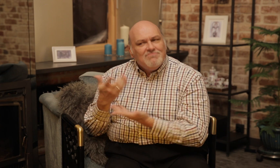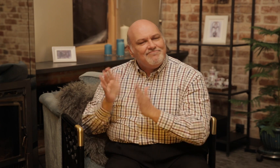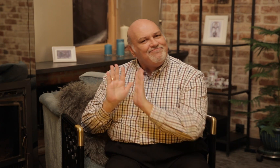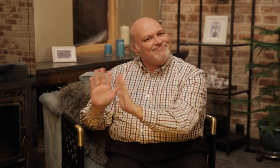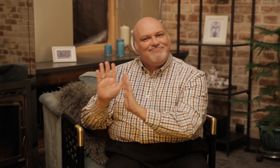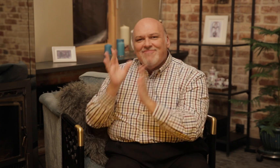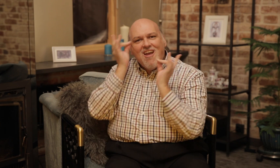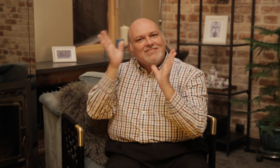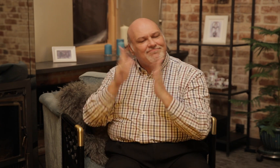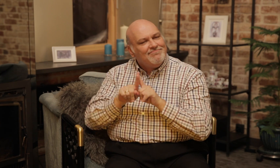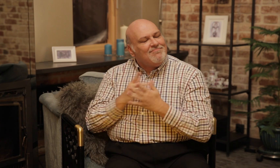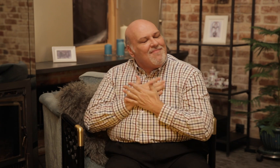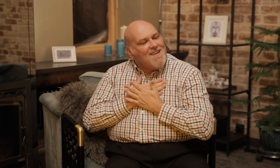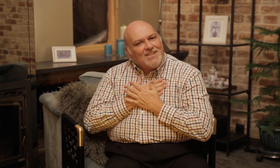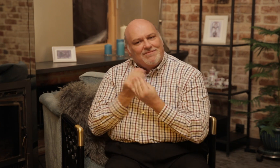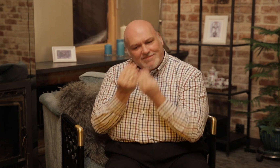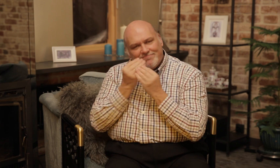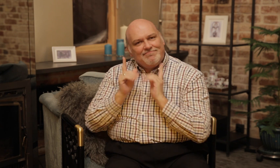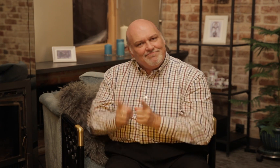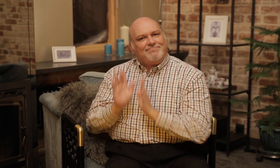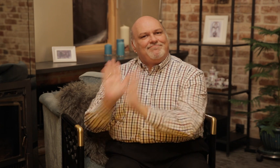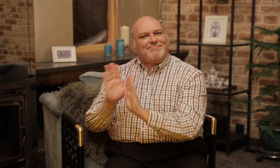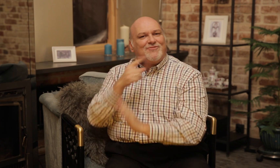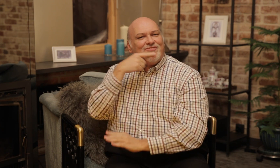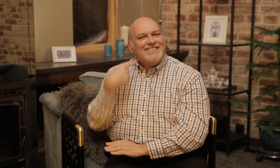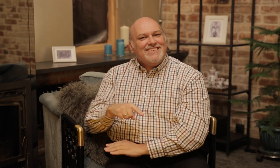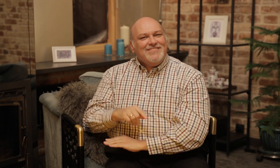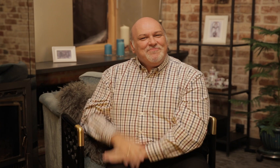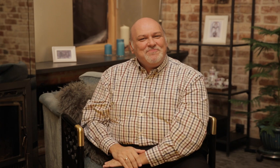It is their custom and price is not of a concern.